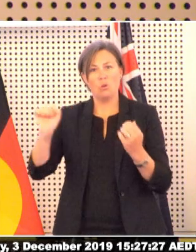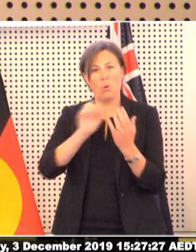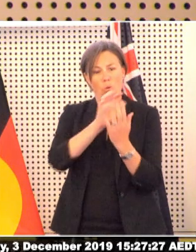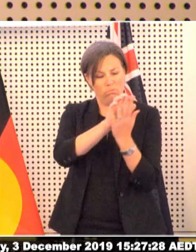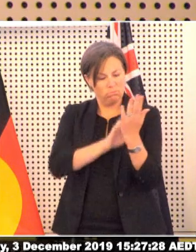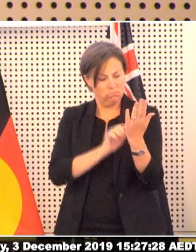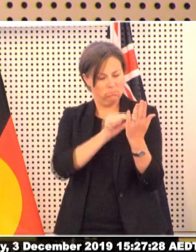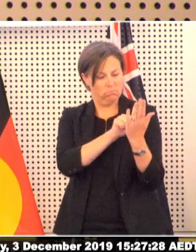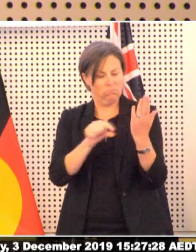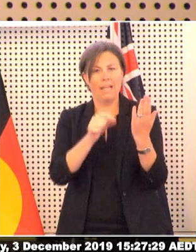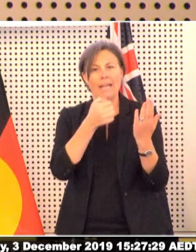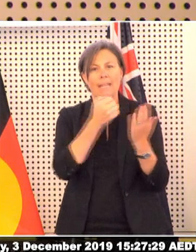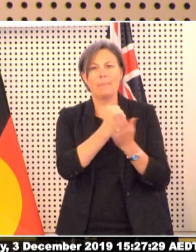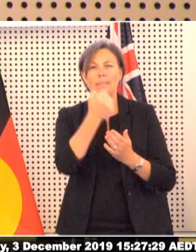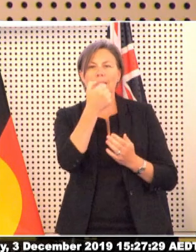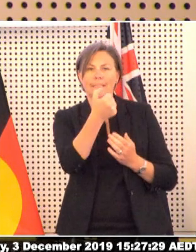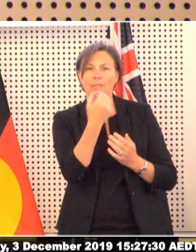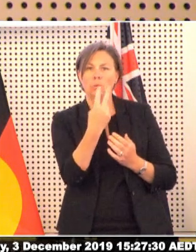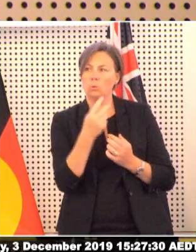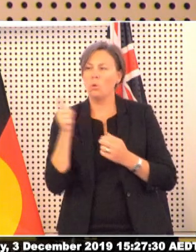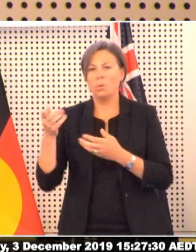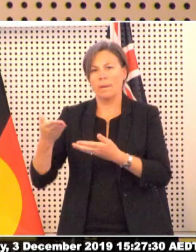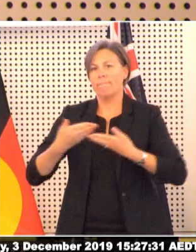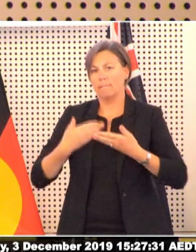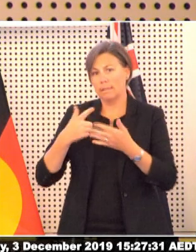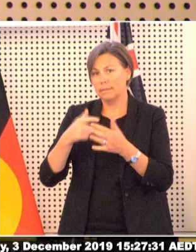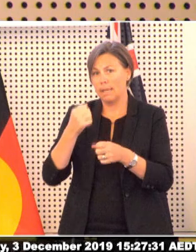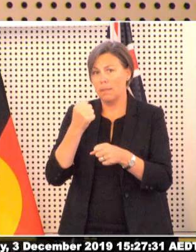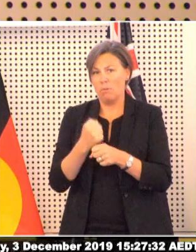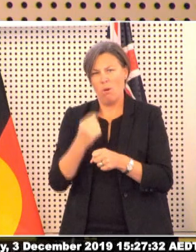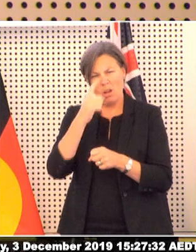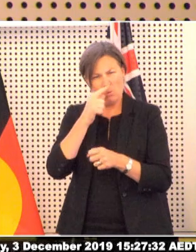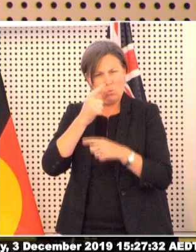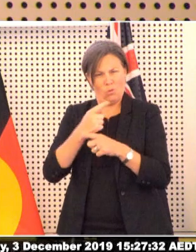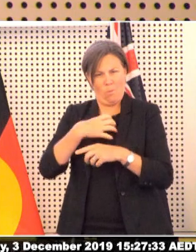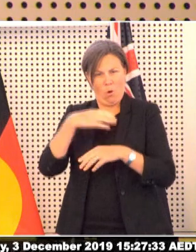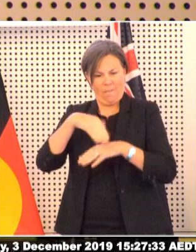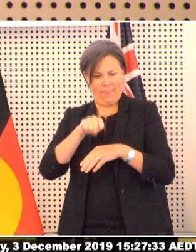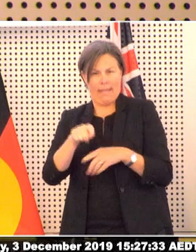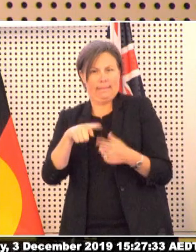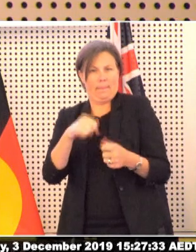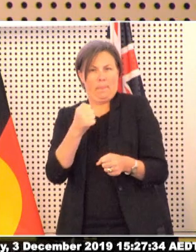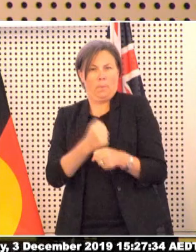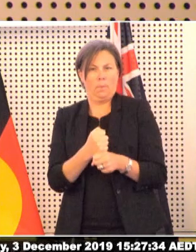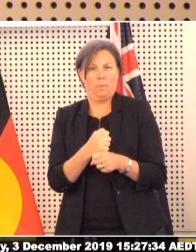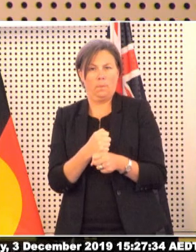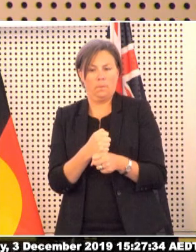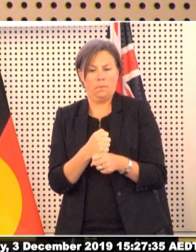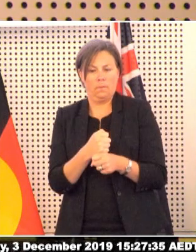Would you like just to comment on those examples, because, in a way, they seem to be emblematic of the point you’ve been making.